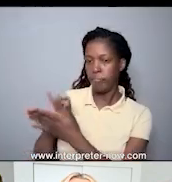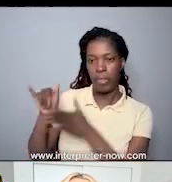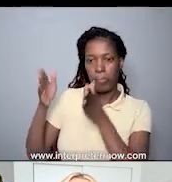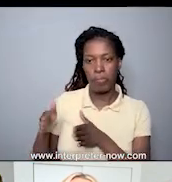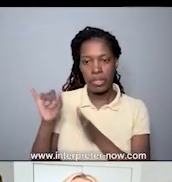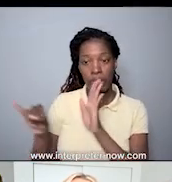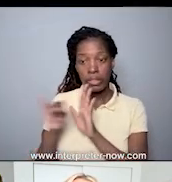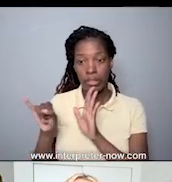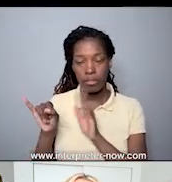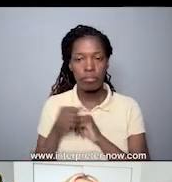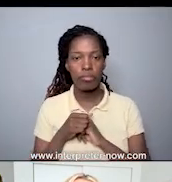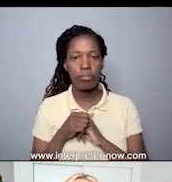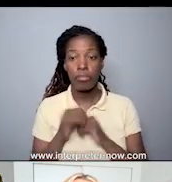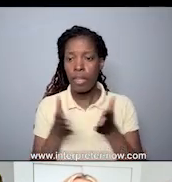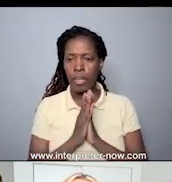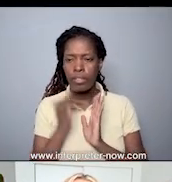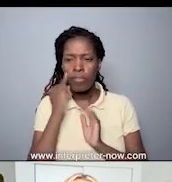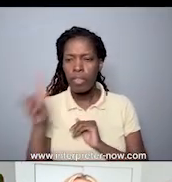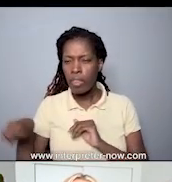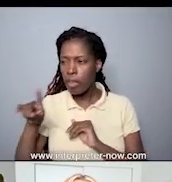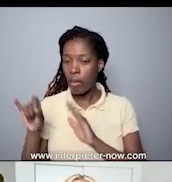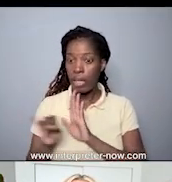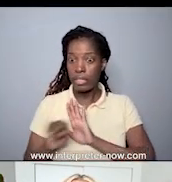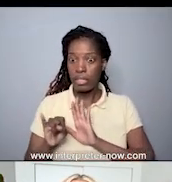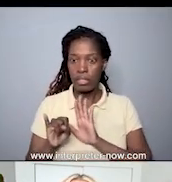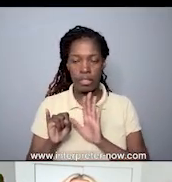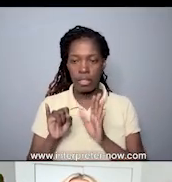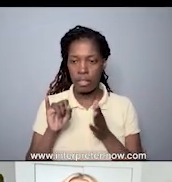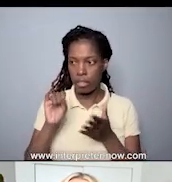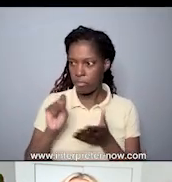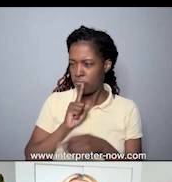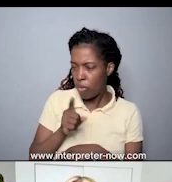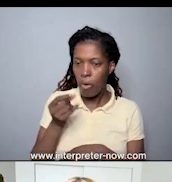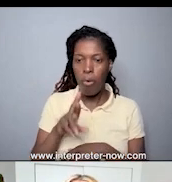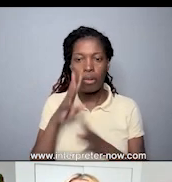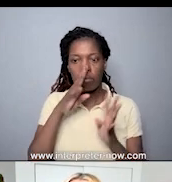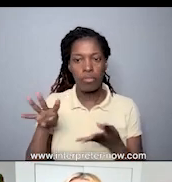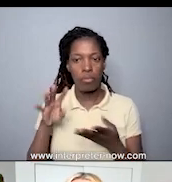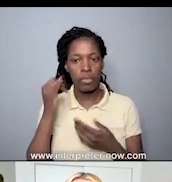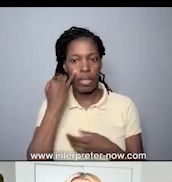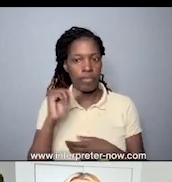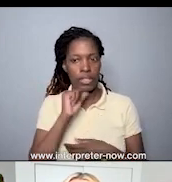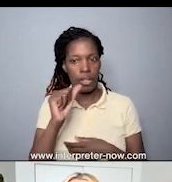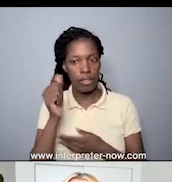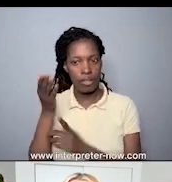Negating somebody's identity. Calling into question somebody's identity or ignoring it altogether as if it doesn't